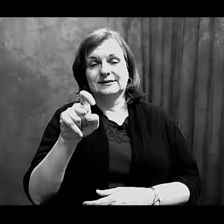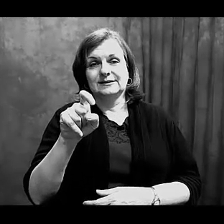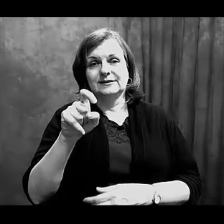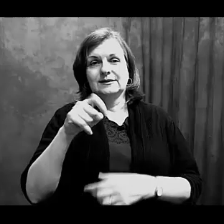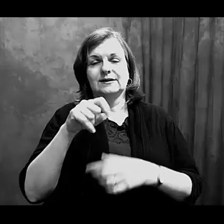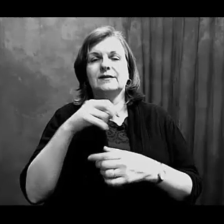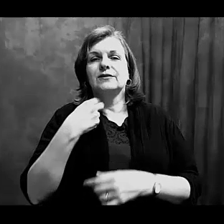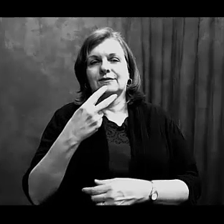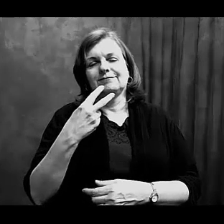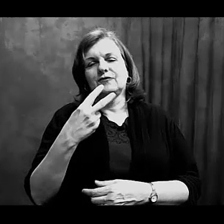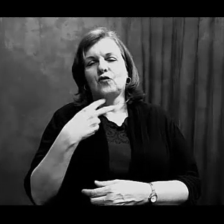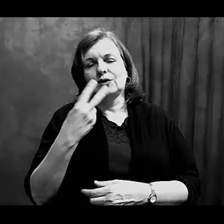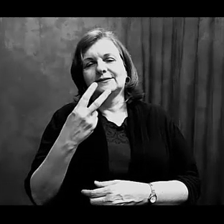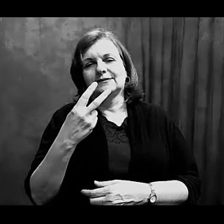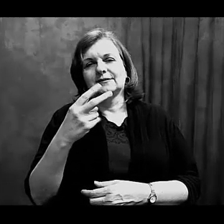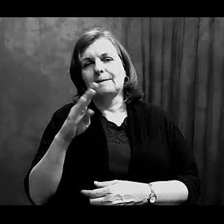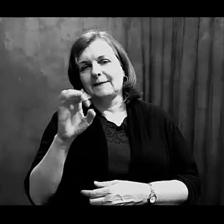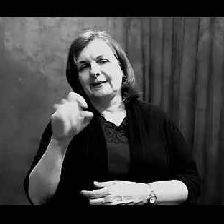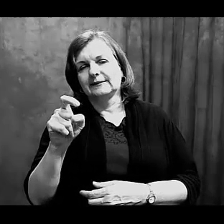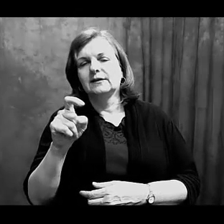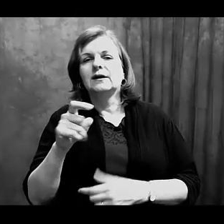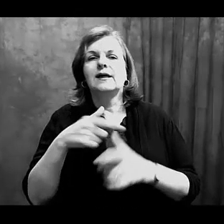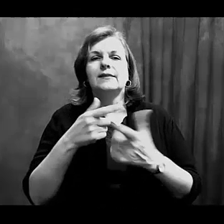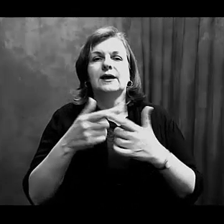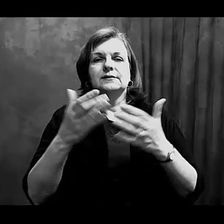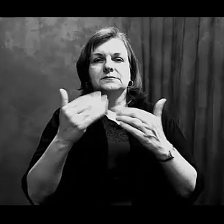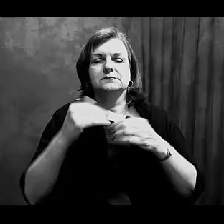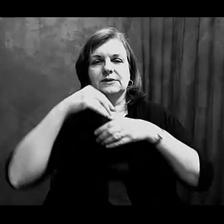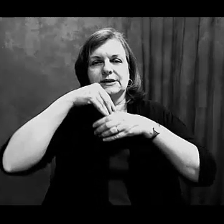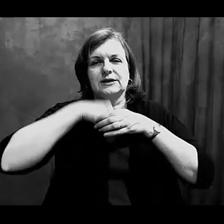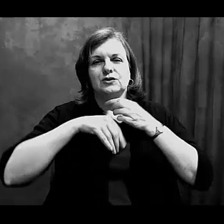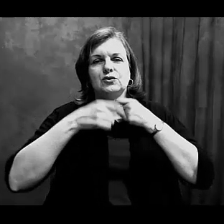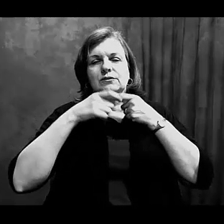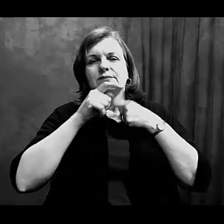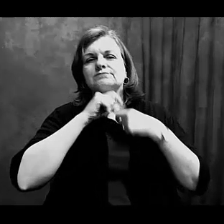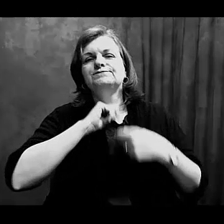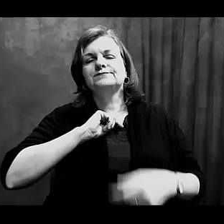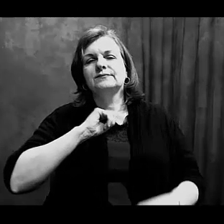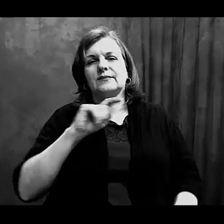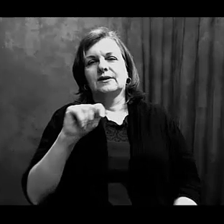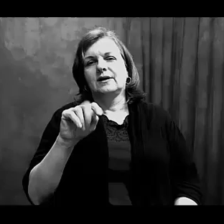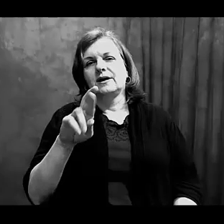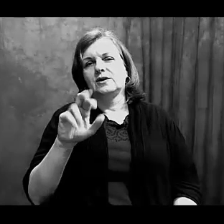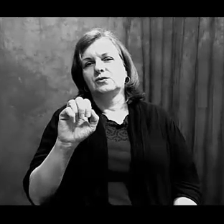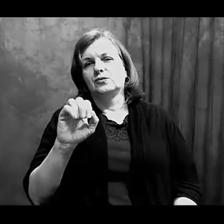your voice box and then down into your trachea